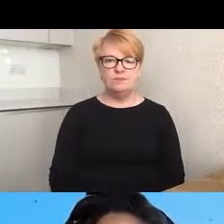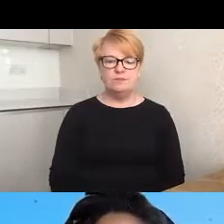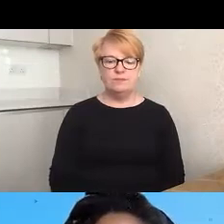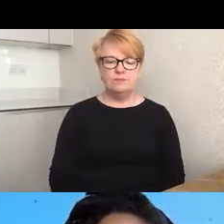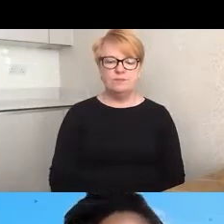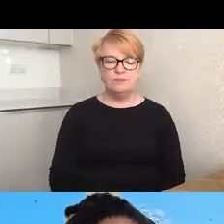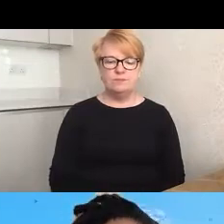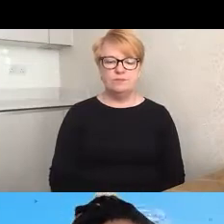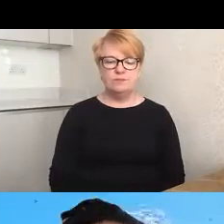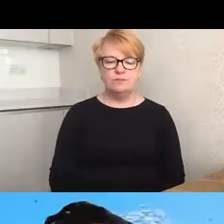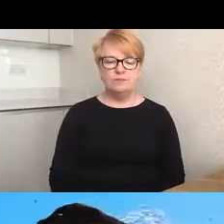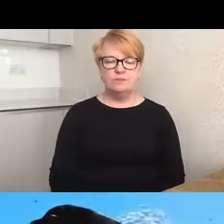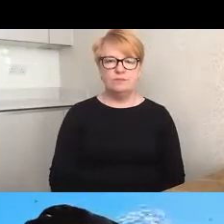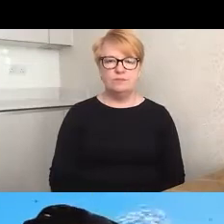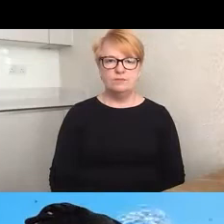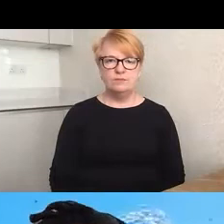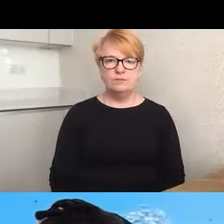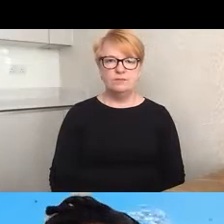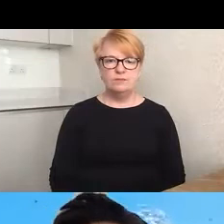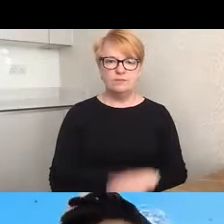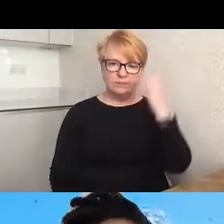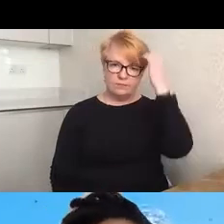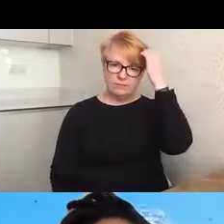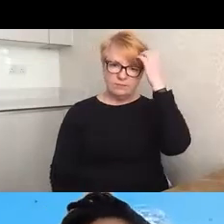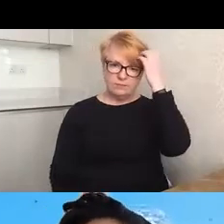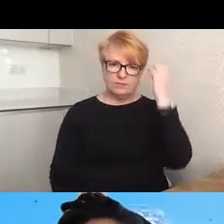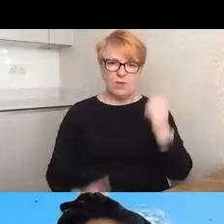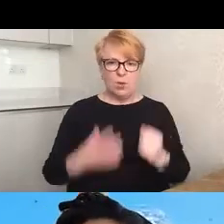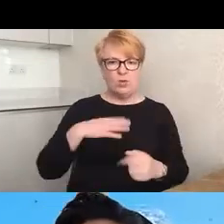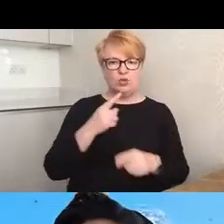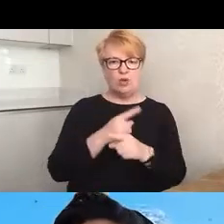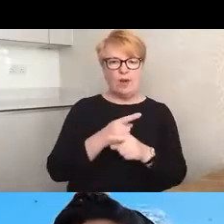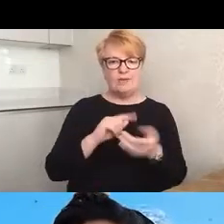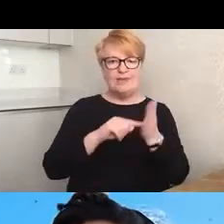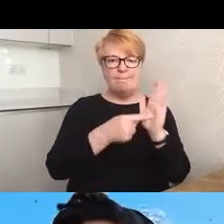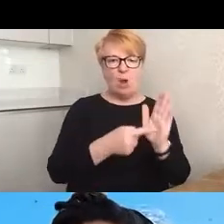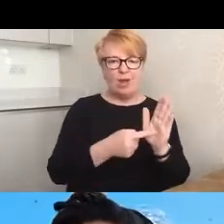I was going to speak a little bit about symbolic annihilation, but I'll talk you through why I’ve selected these images.